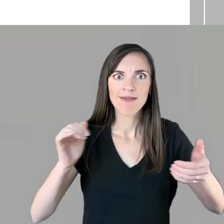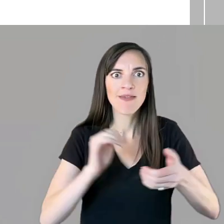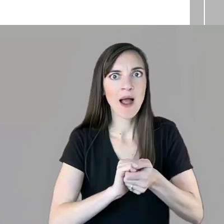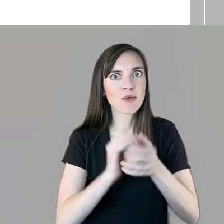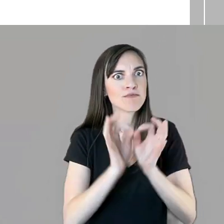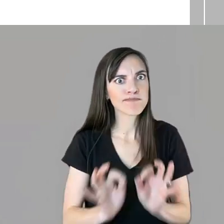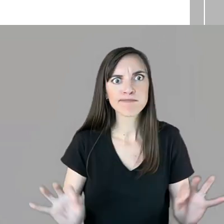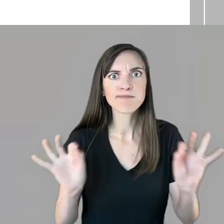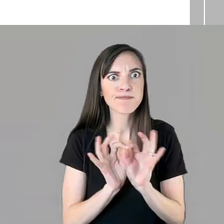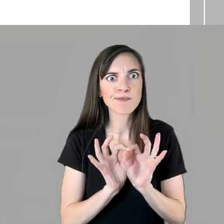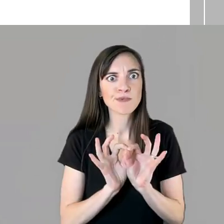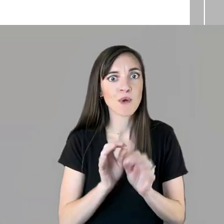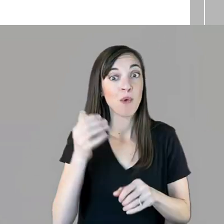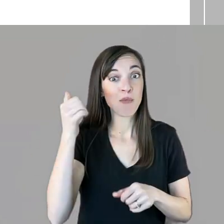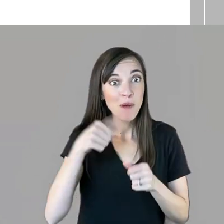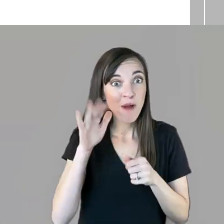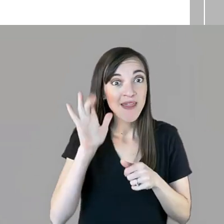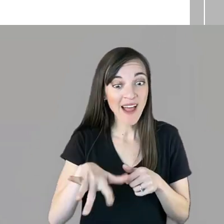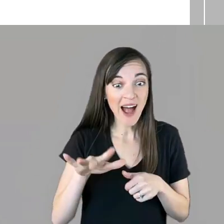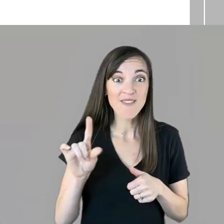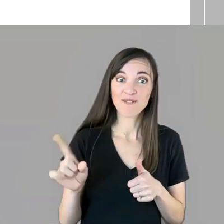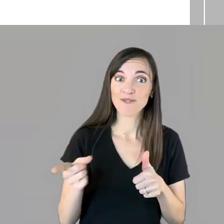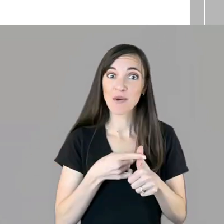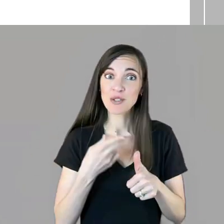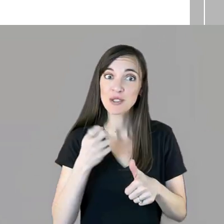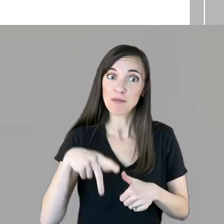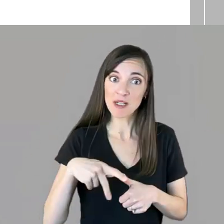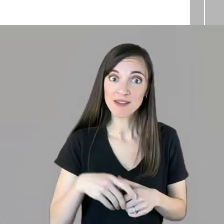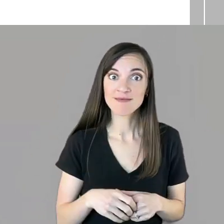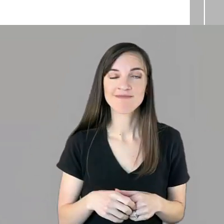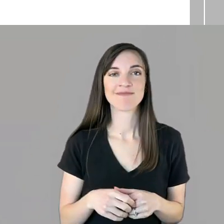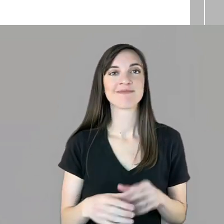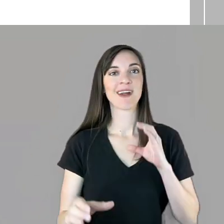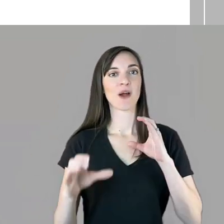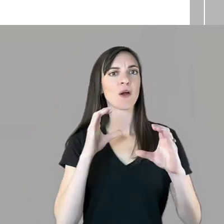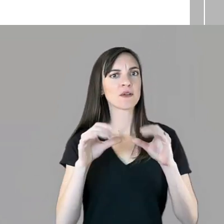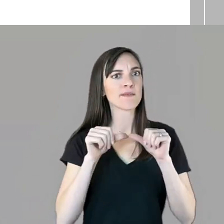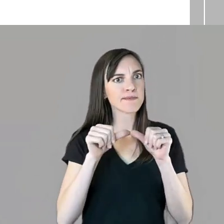the teacher of the deaf/hard of hearing is so crucial (which is also the first HLP).